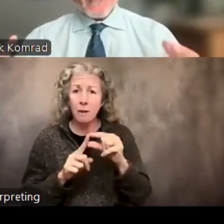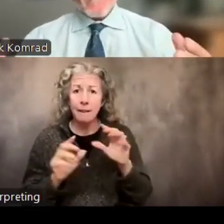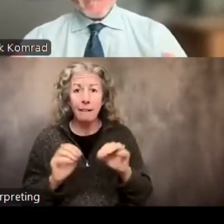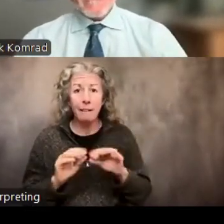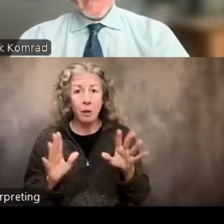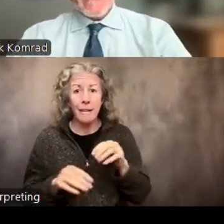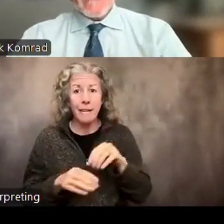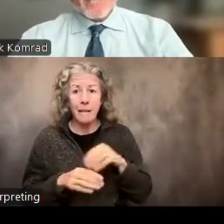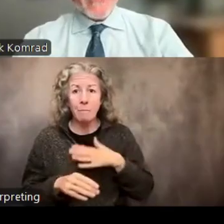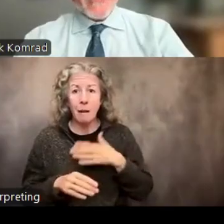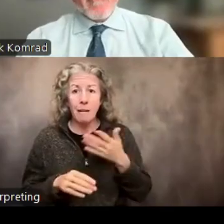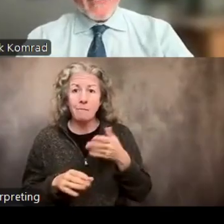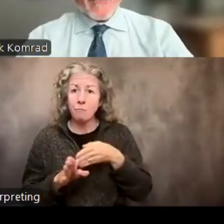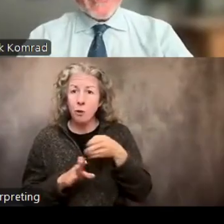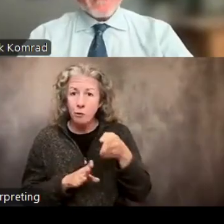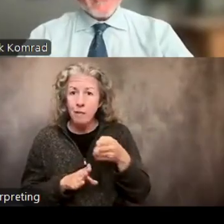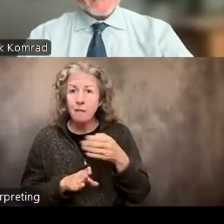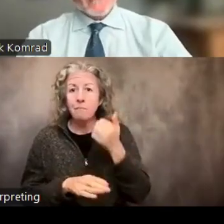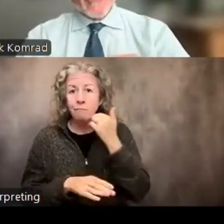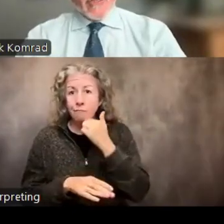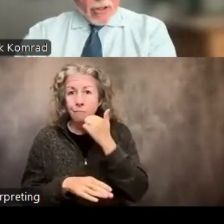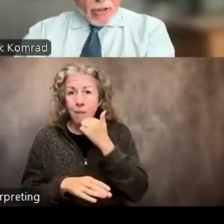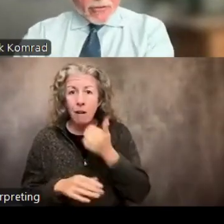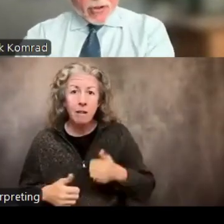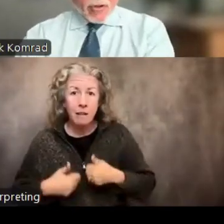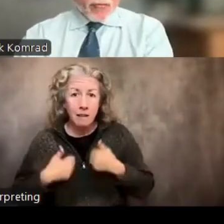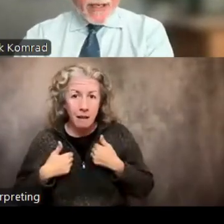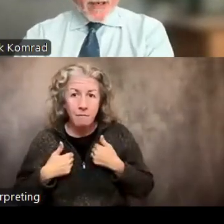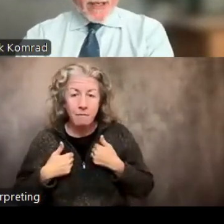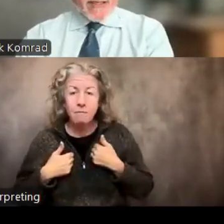of my daily bread and butter as a person whose career is